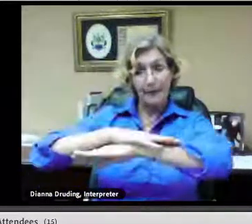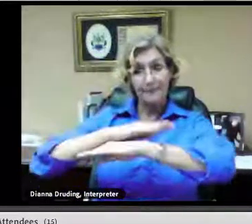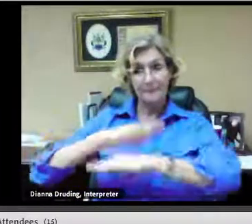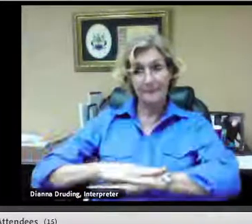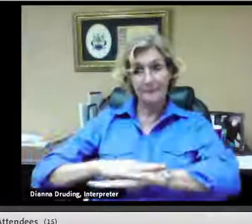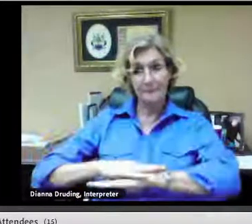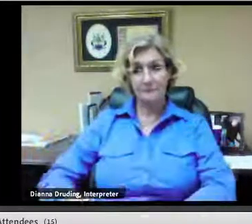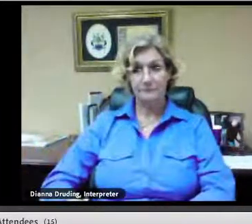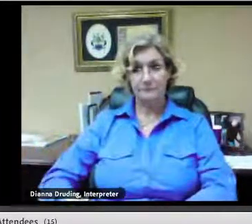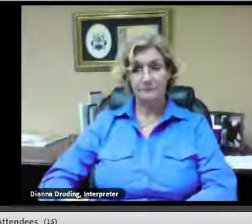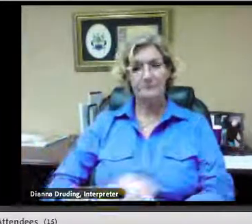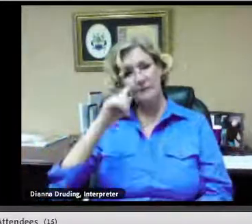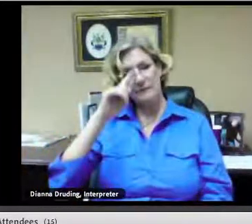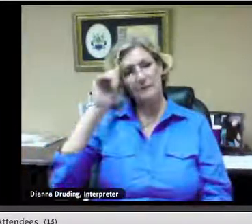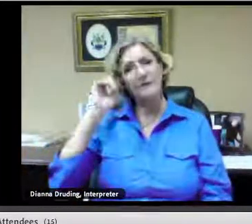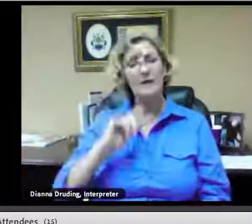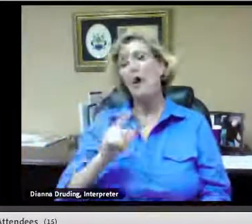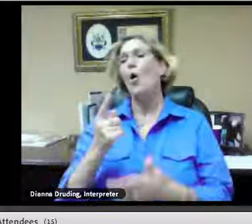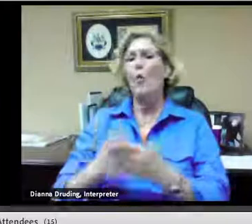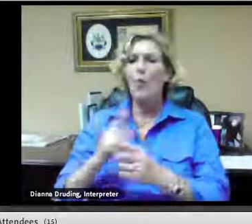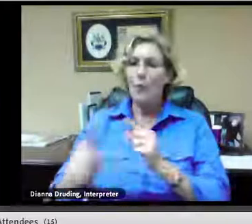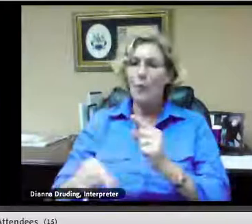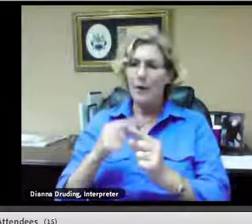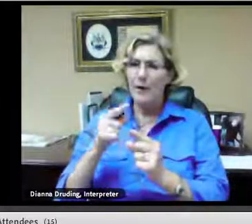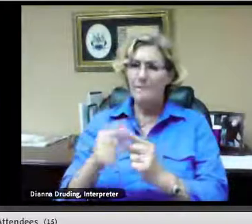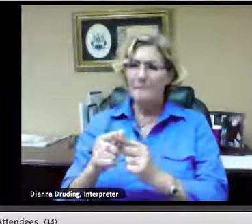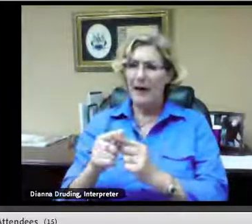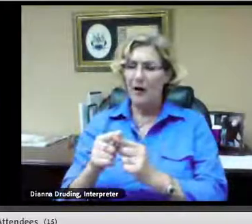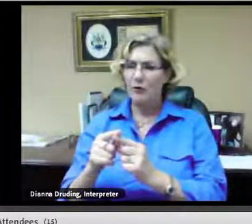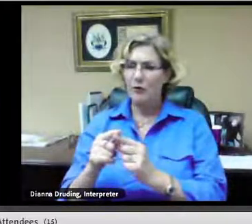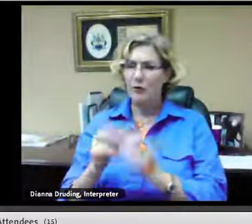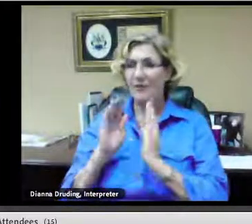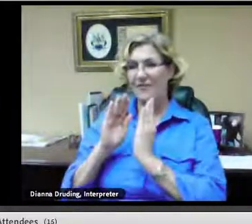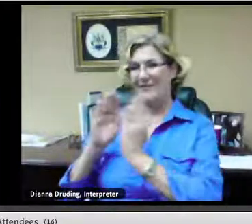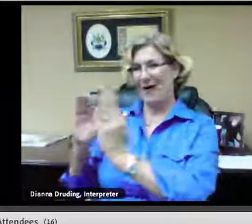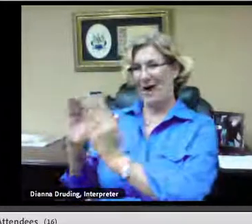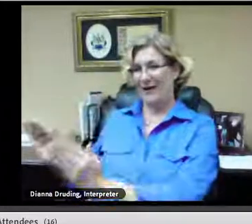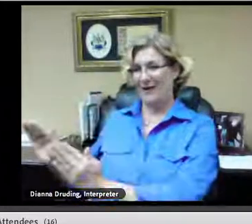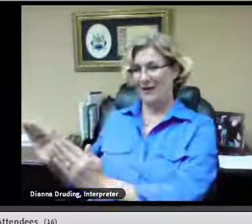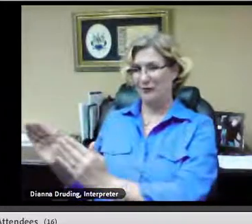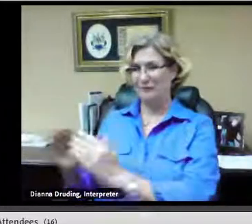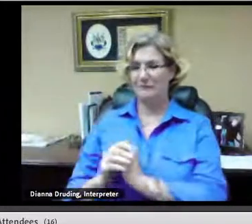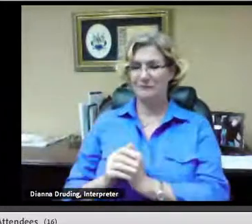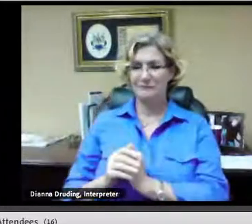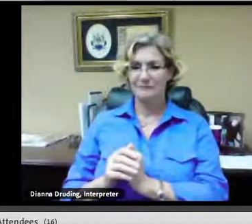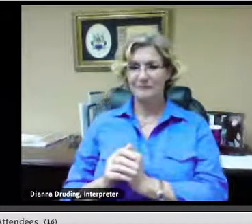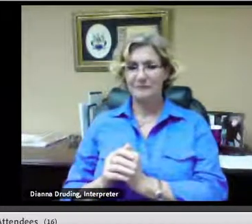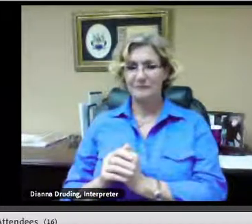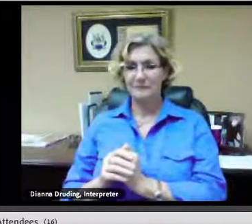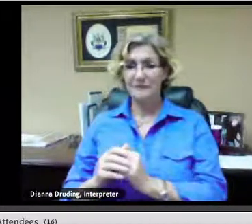What about, you know, turning around in the aisles? Okay? That's just one thing, a wheelchair. Now, what if you're blind?